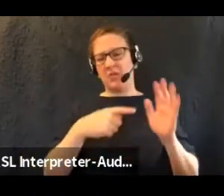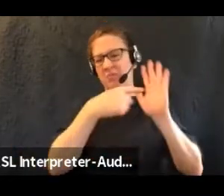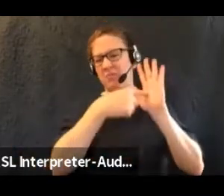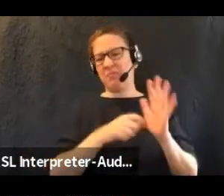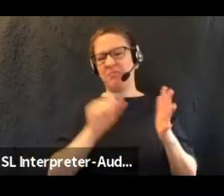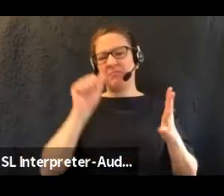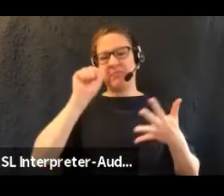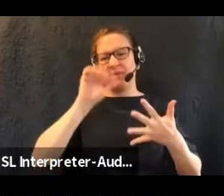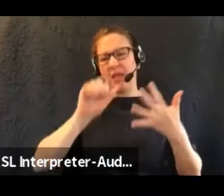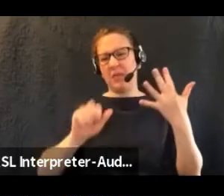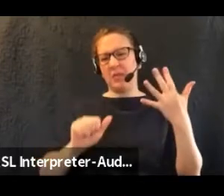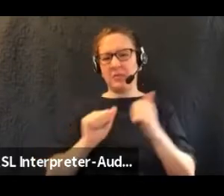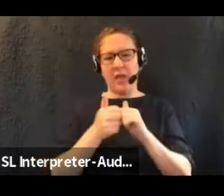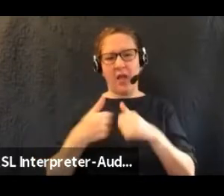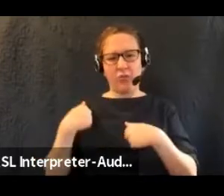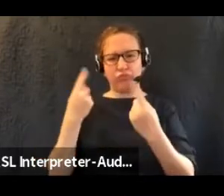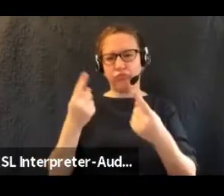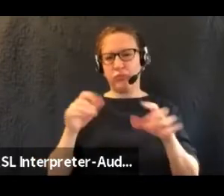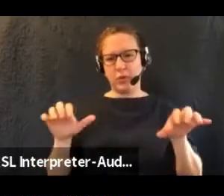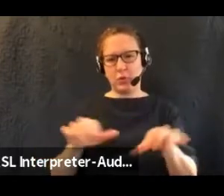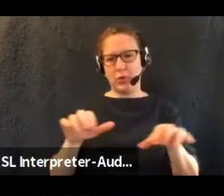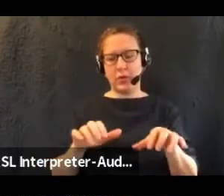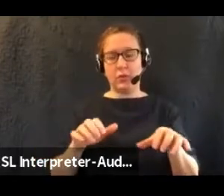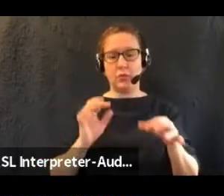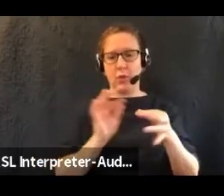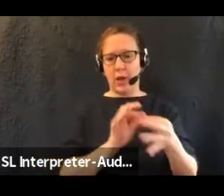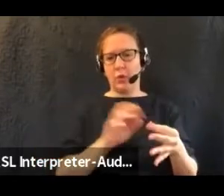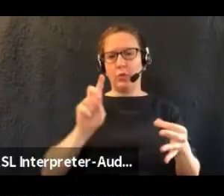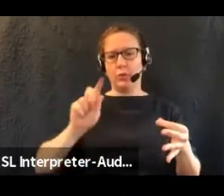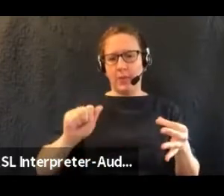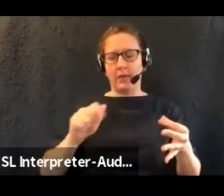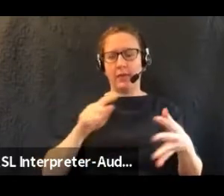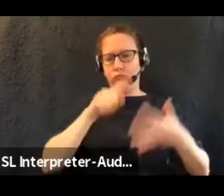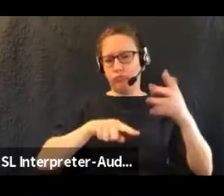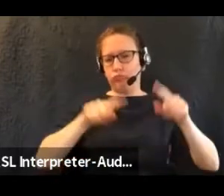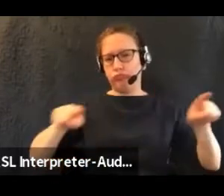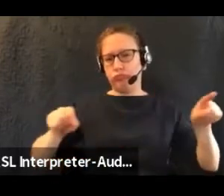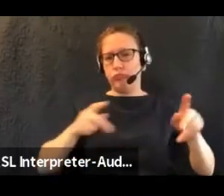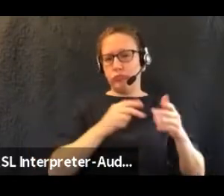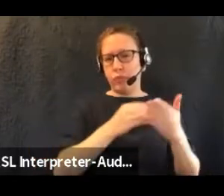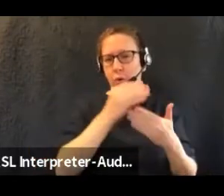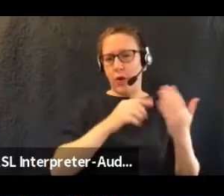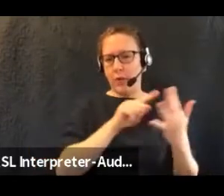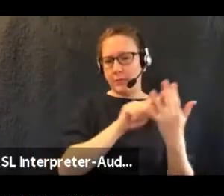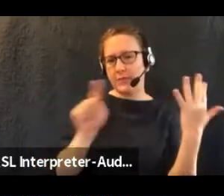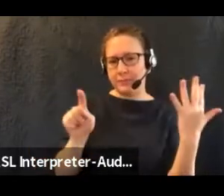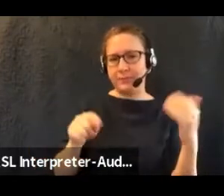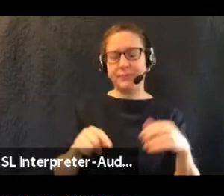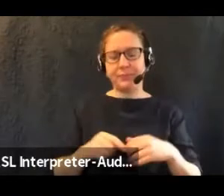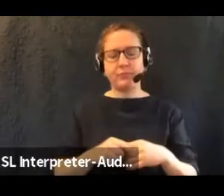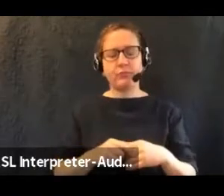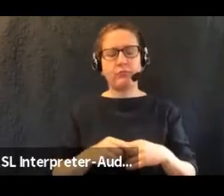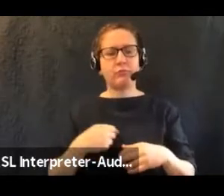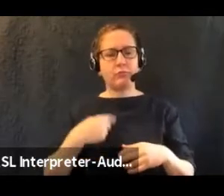that relating to disability within a number of our programs, and I think this is not necessarily